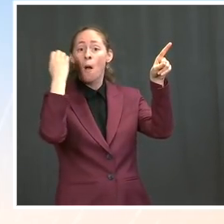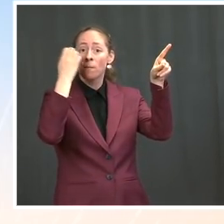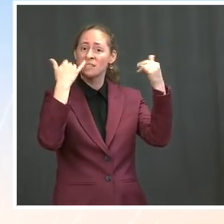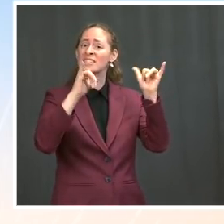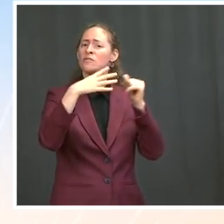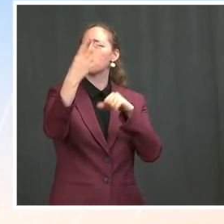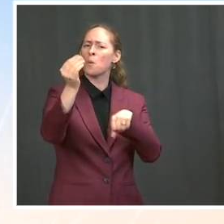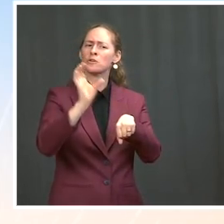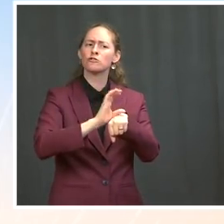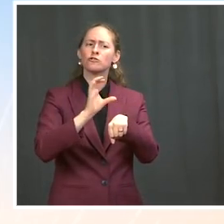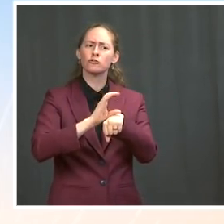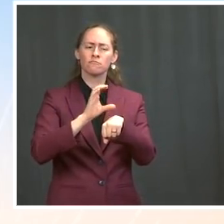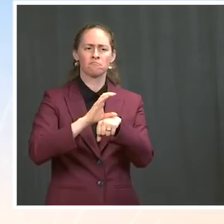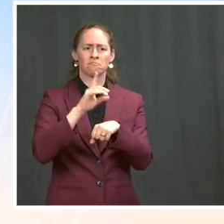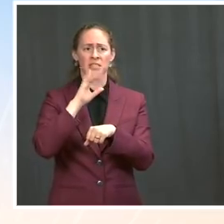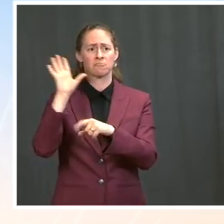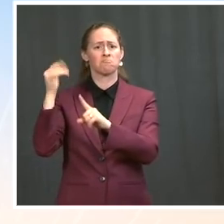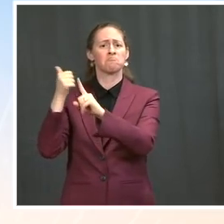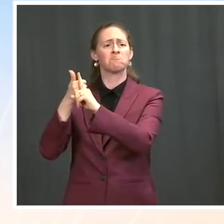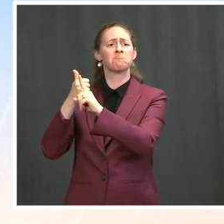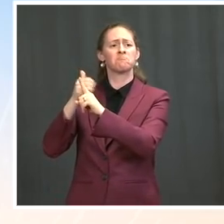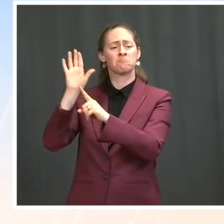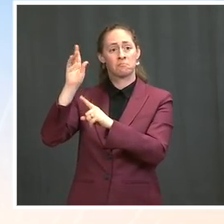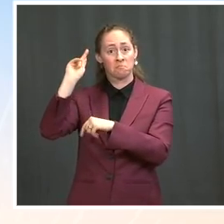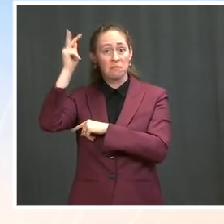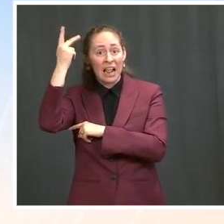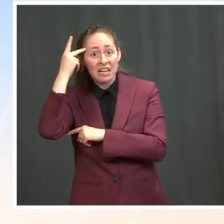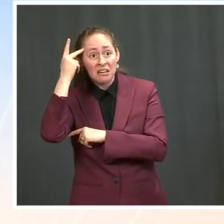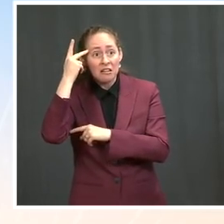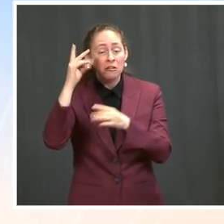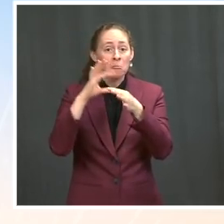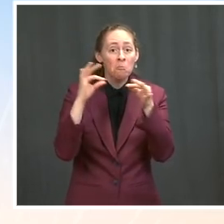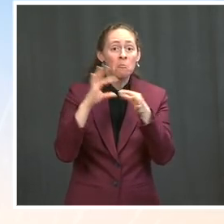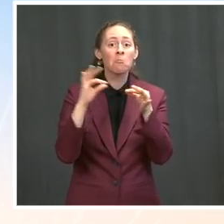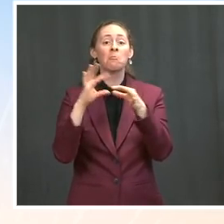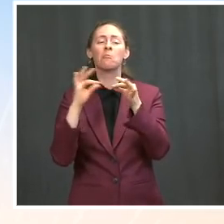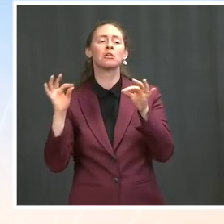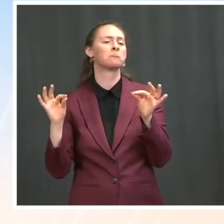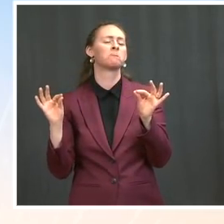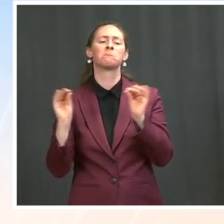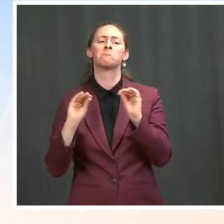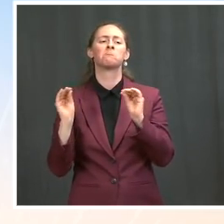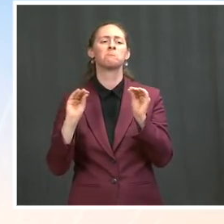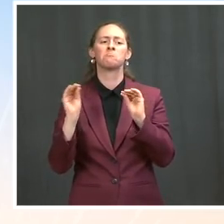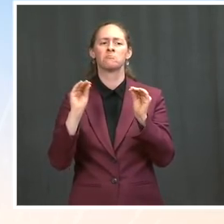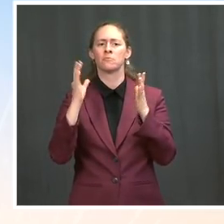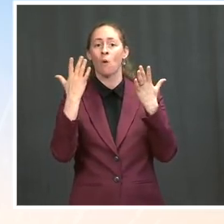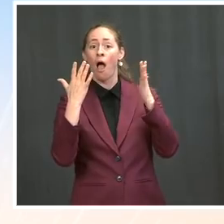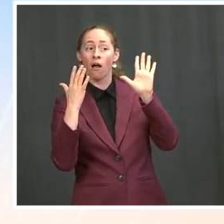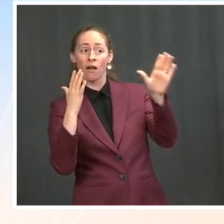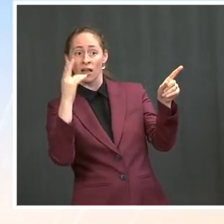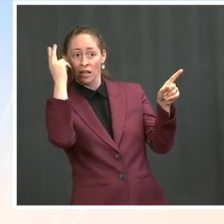He doesn't see it through a political prism. And we're not going to comment otherwise on the inner workings of the Catholic Church. The Press: Would statements by the bishops